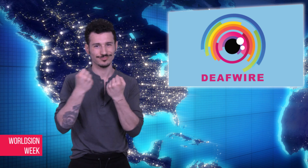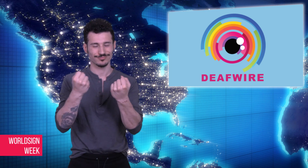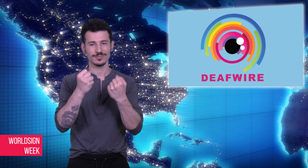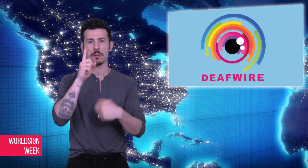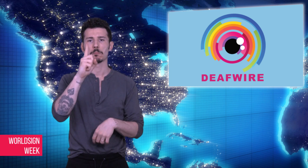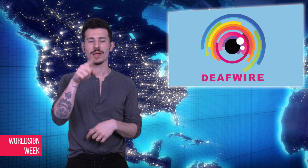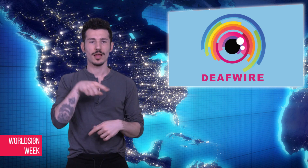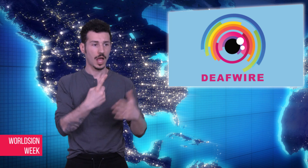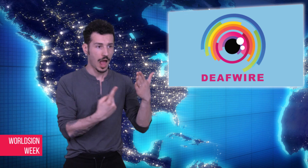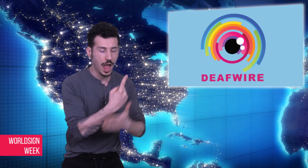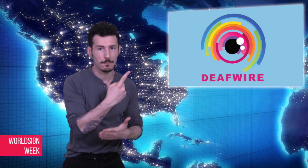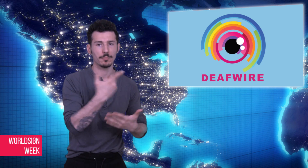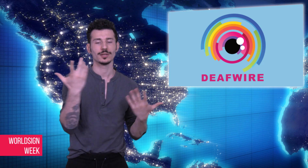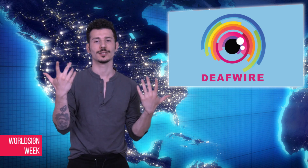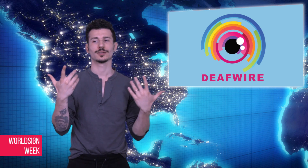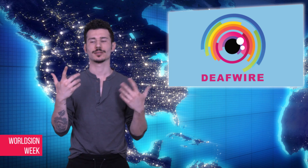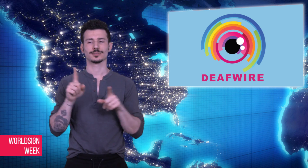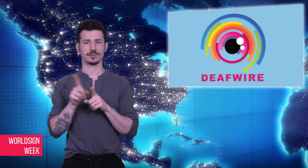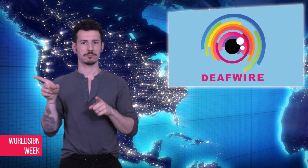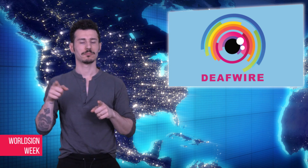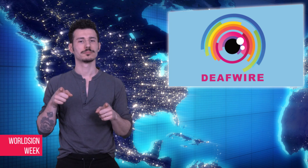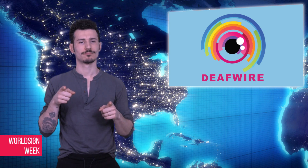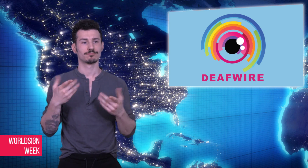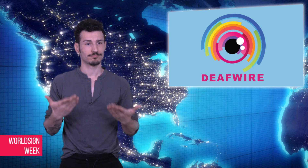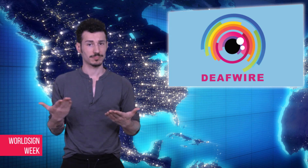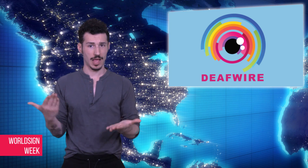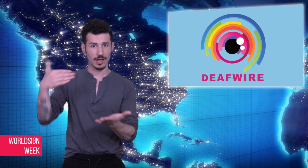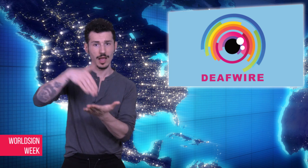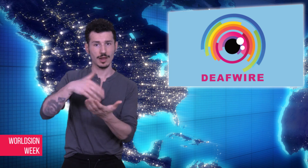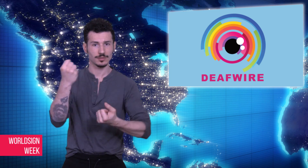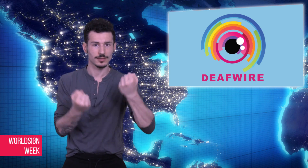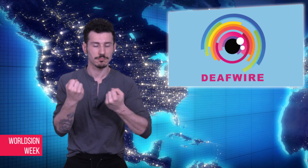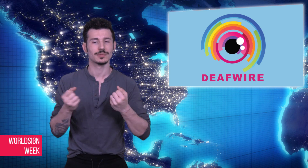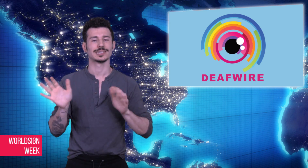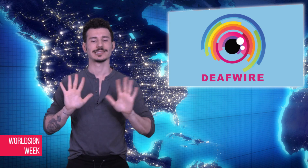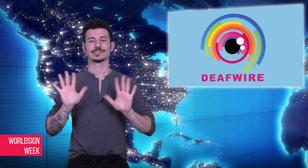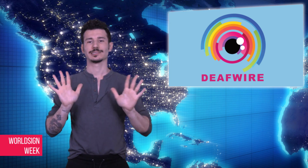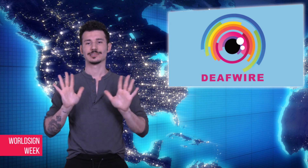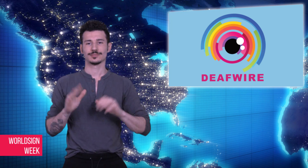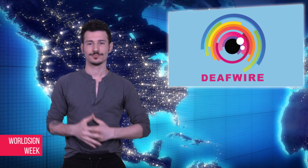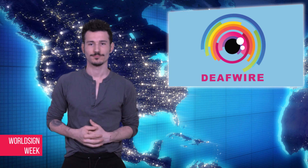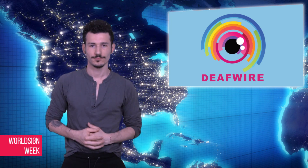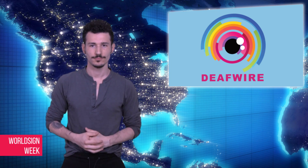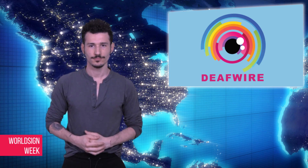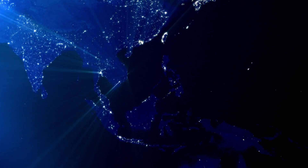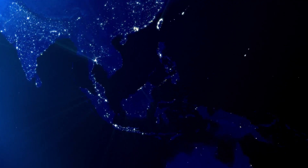he loves working for Uber but is too traumatized by the incident to drive.